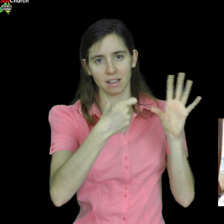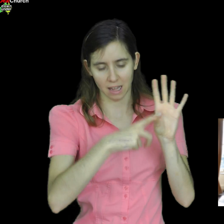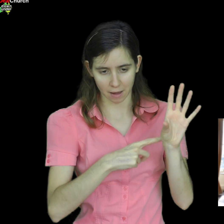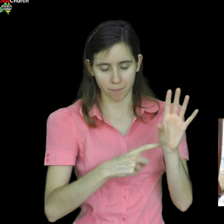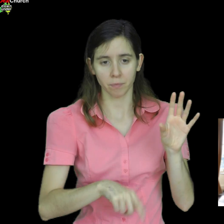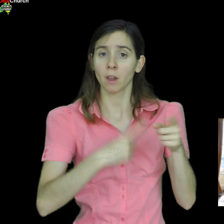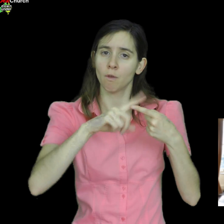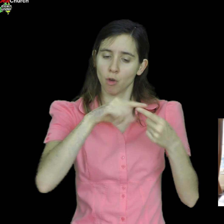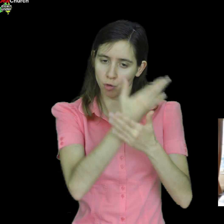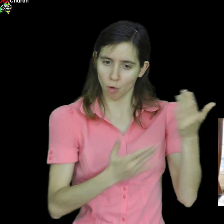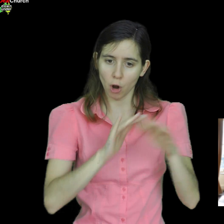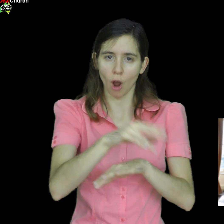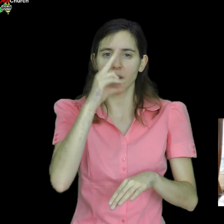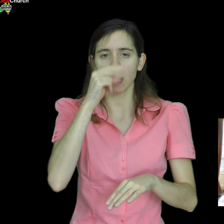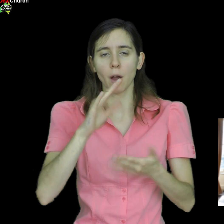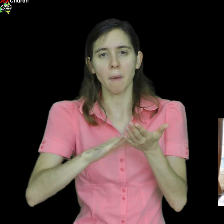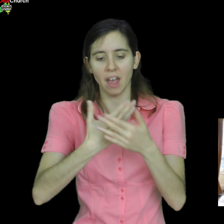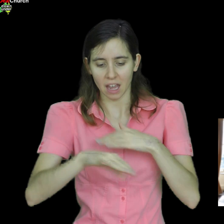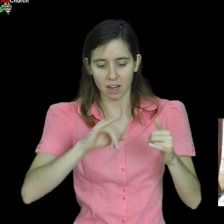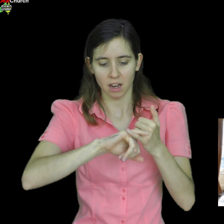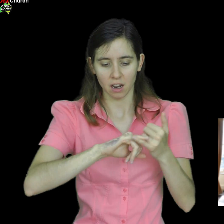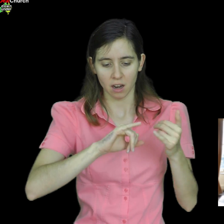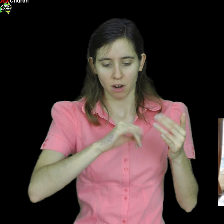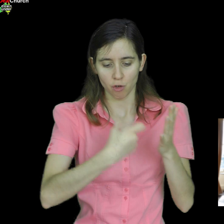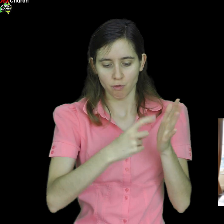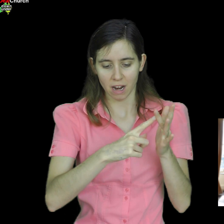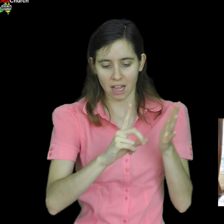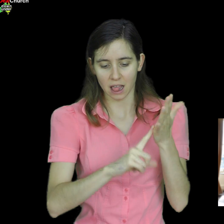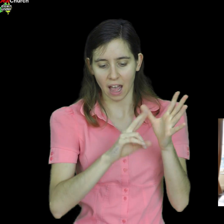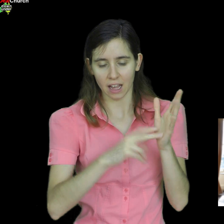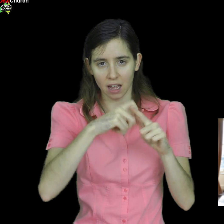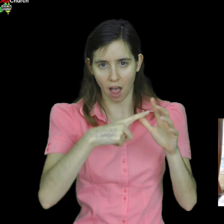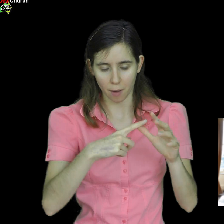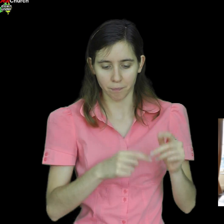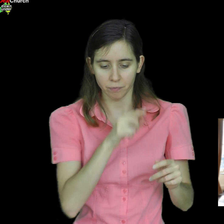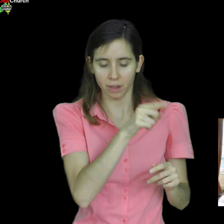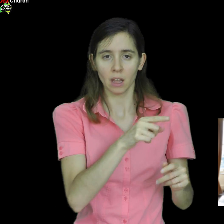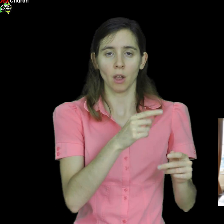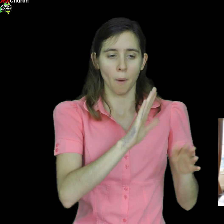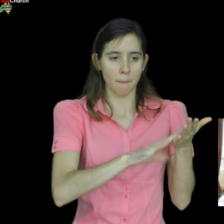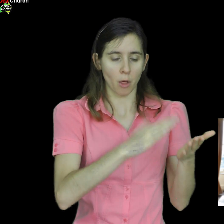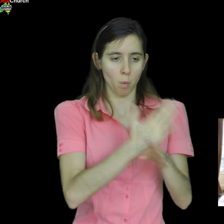story of a young mother in Sri Lanka. Jaya worked in a small blood lab. Though